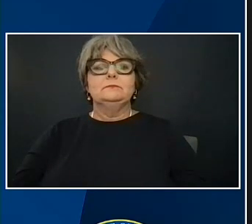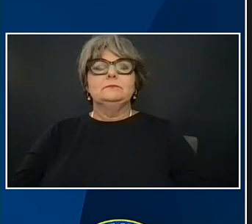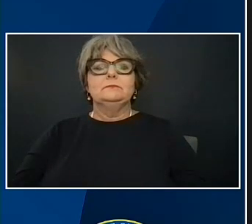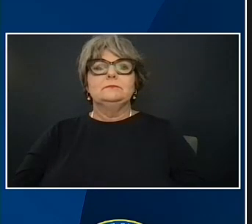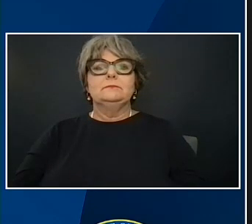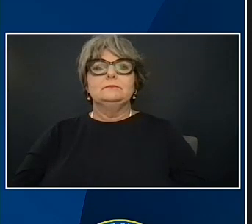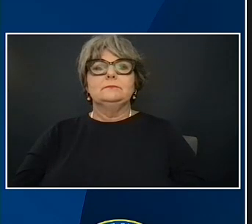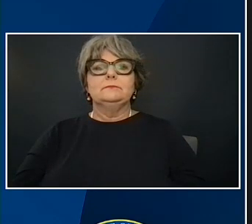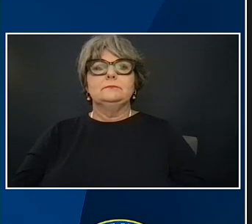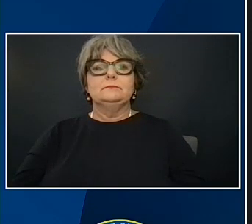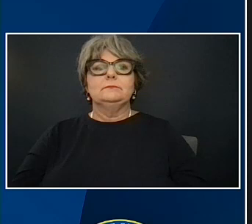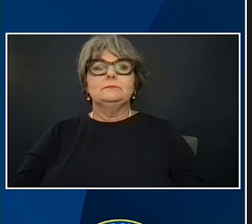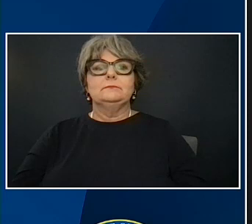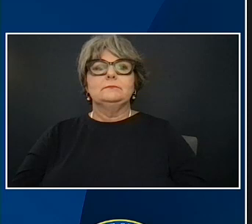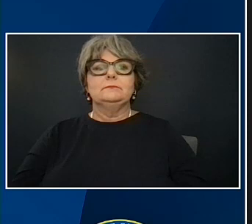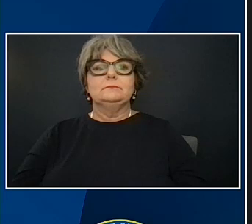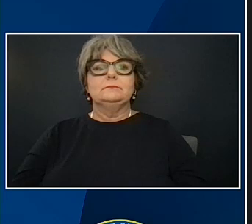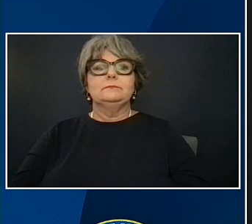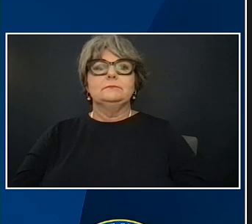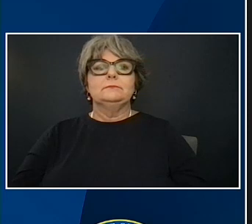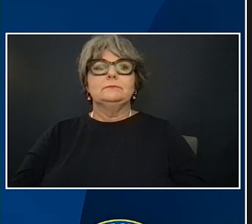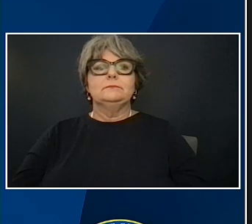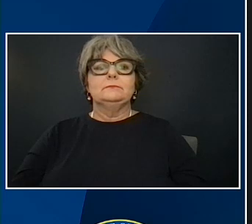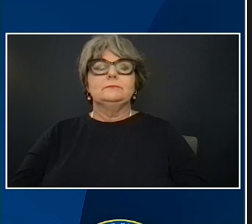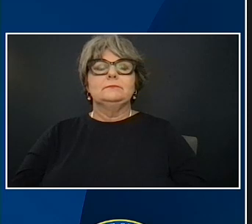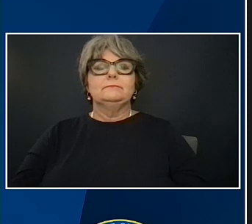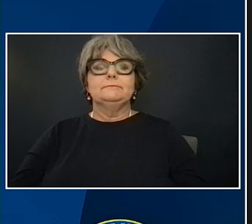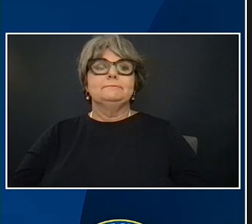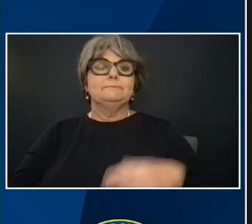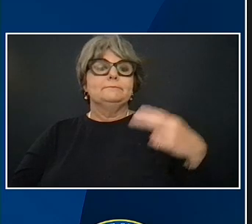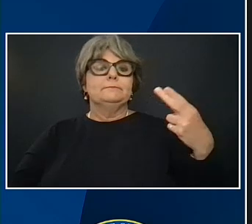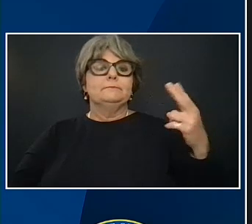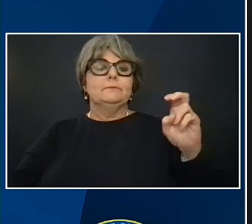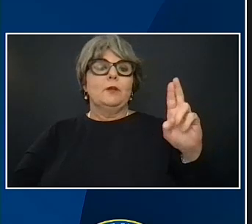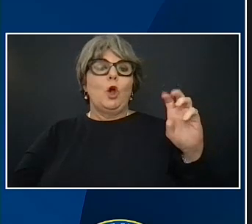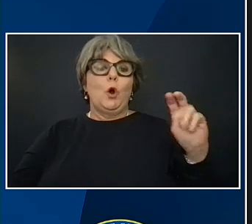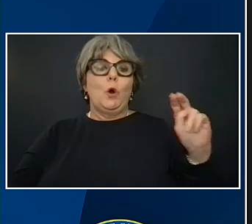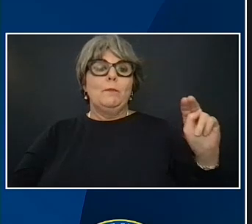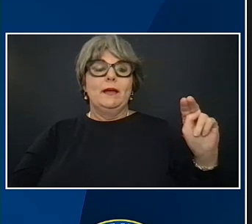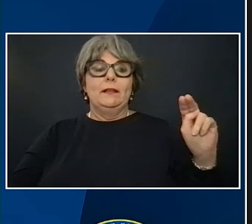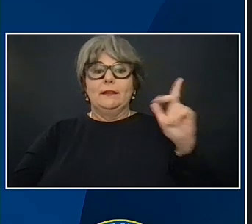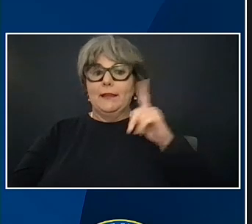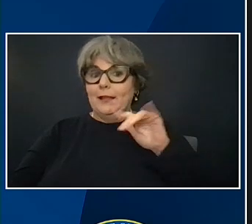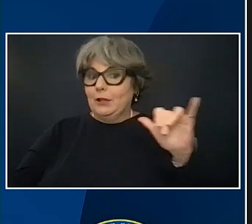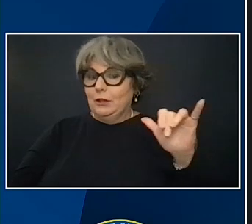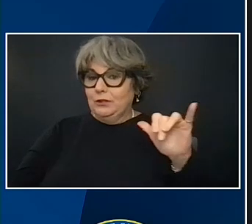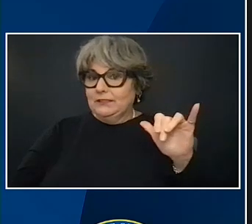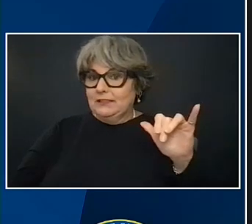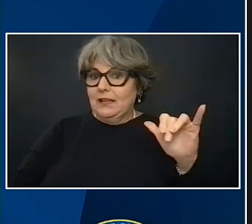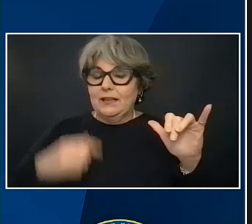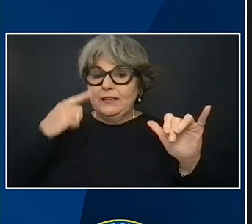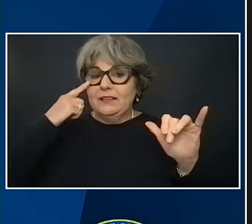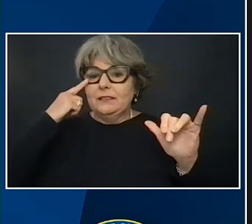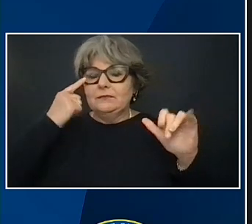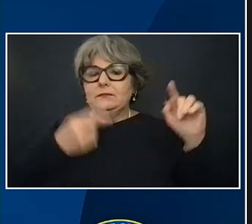So where does that take us, Herman? Well, looks like we are down to (2), page